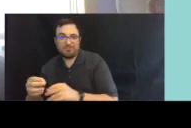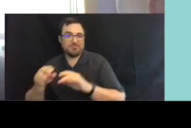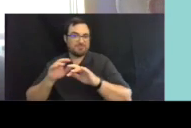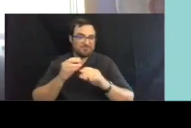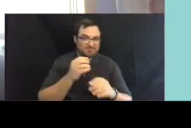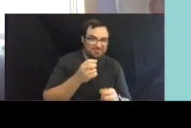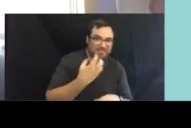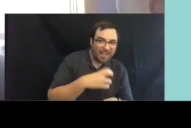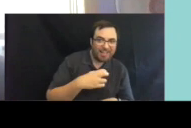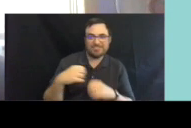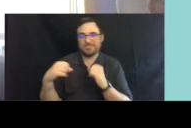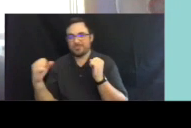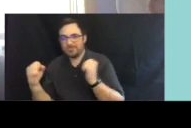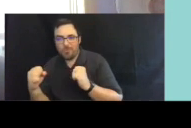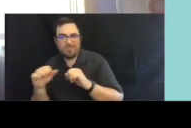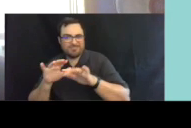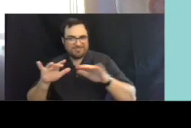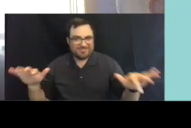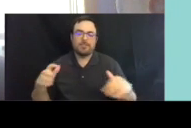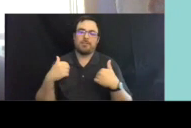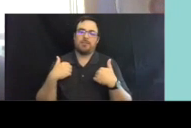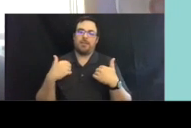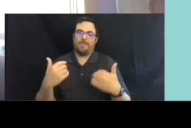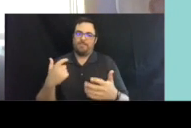you know, that's up in the cognitive concept, now we have the vocabulary